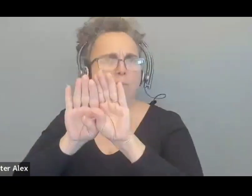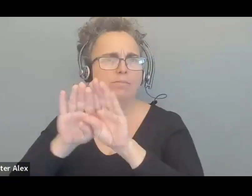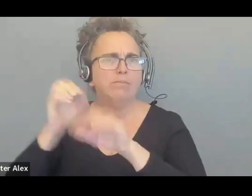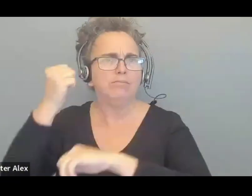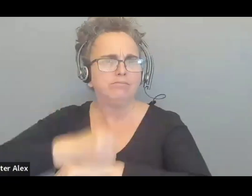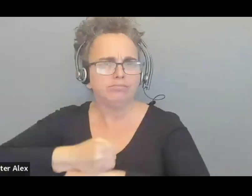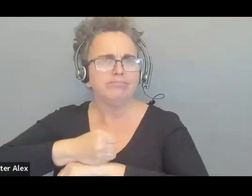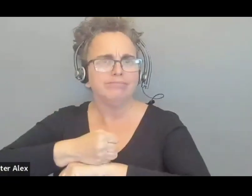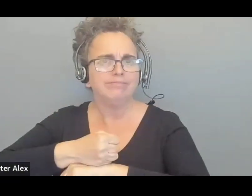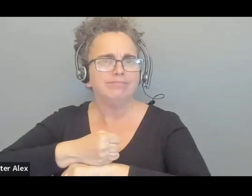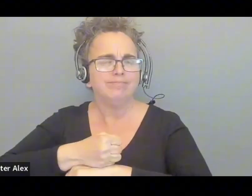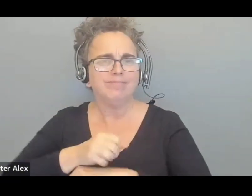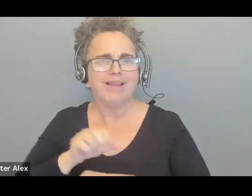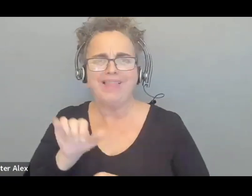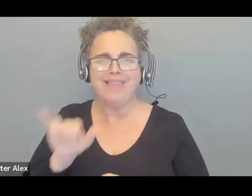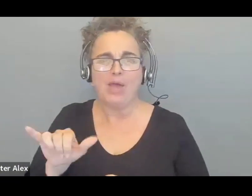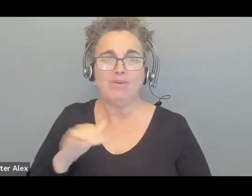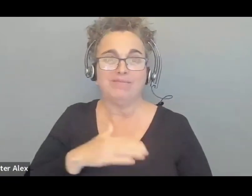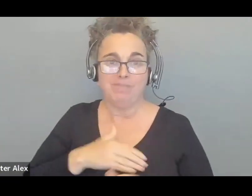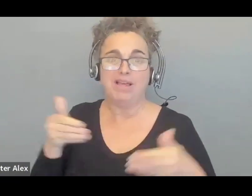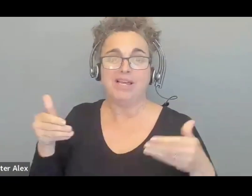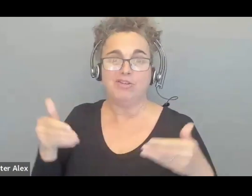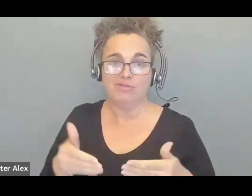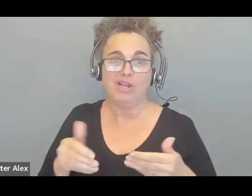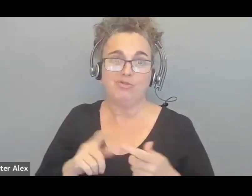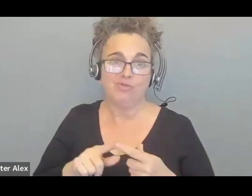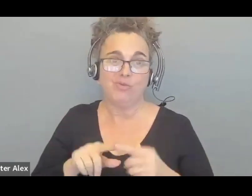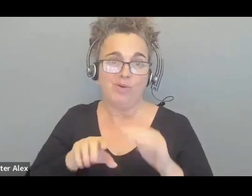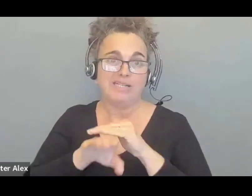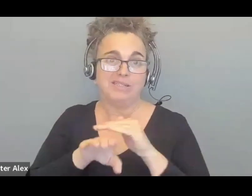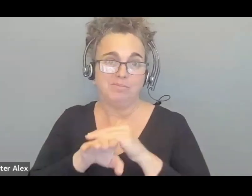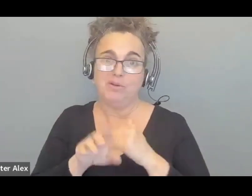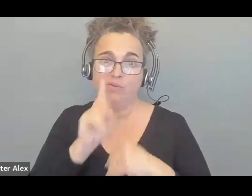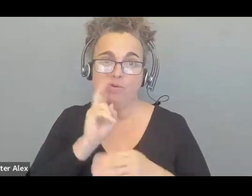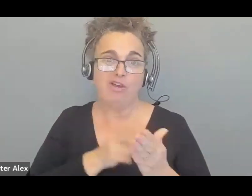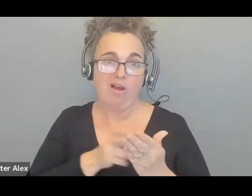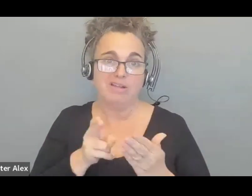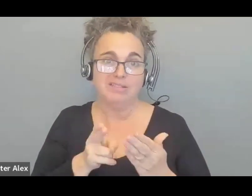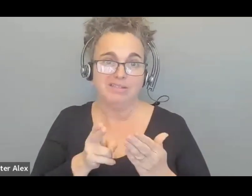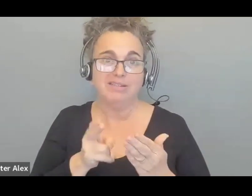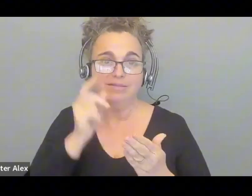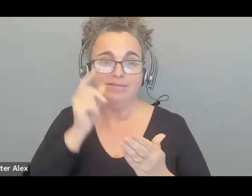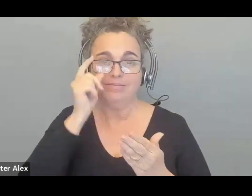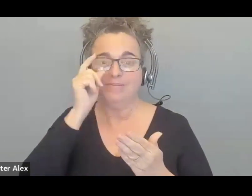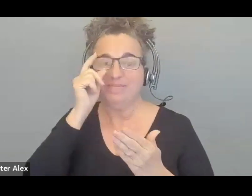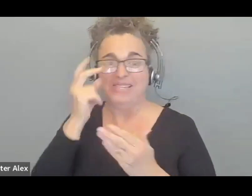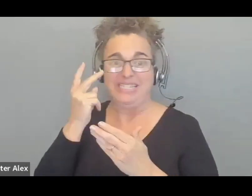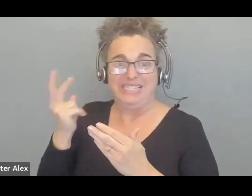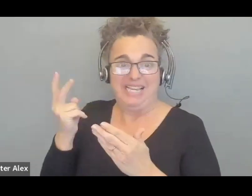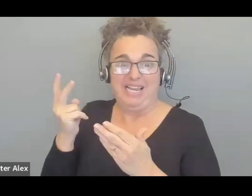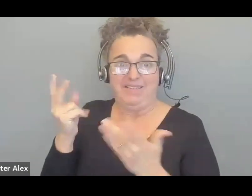And that was my introduction to accessibility, honestly, to just seeing the lack of it in a world